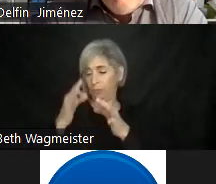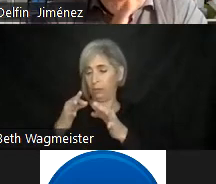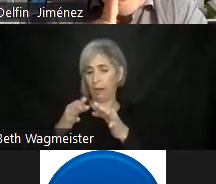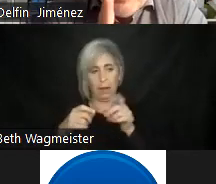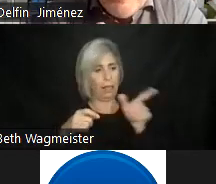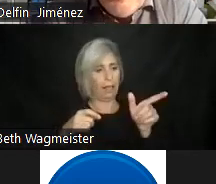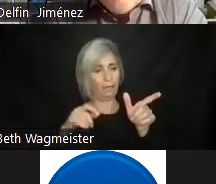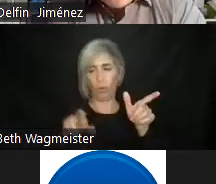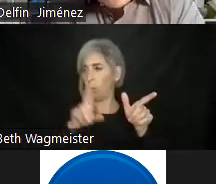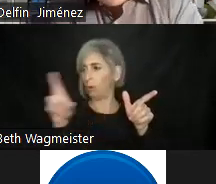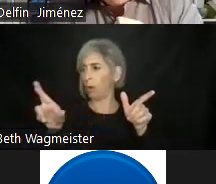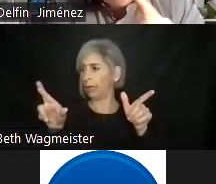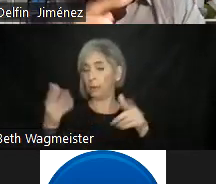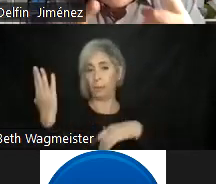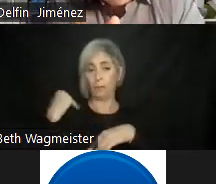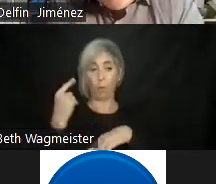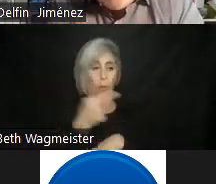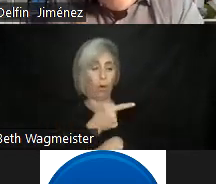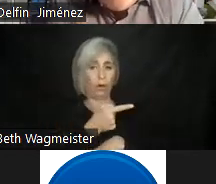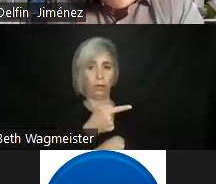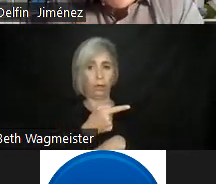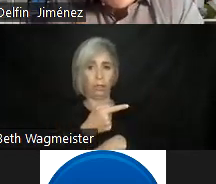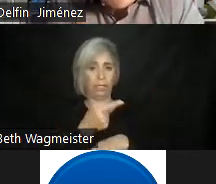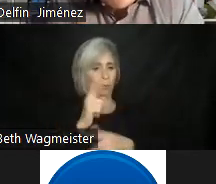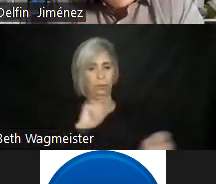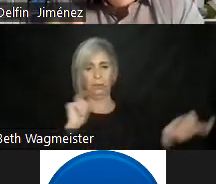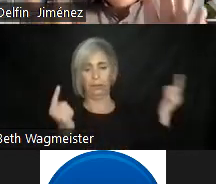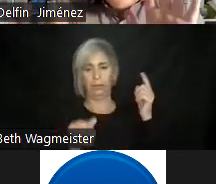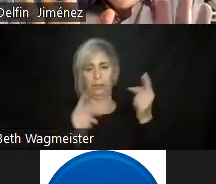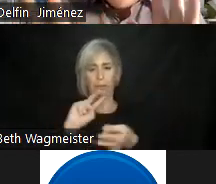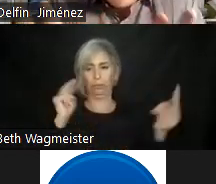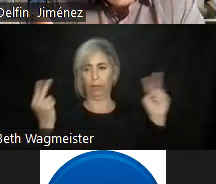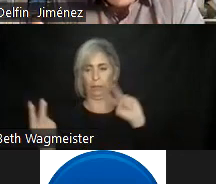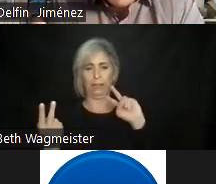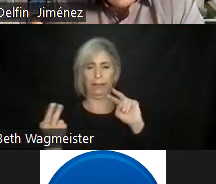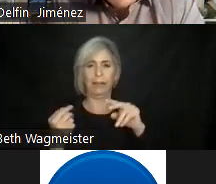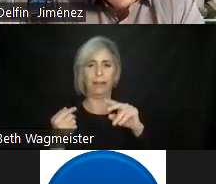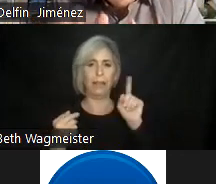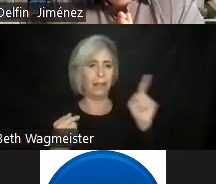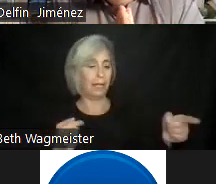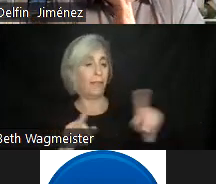Previously it was the other way around. So it is a little bit different. But